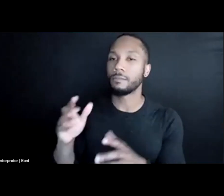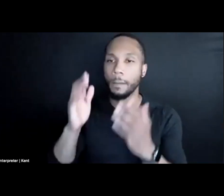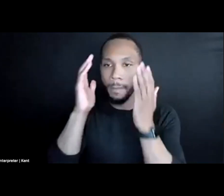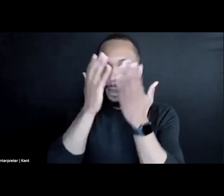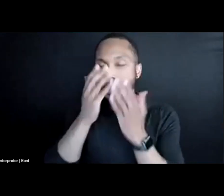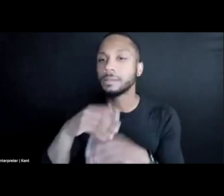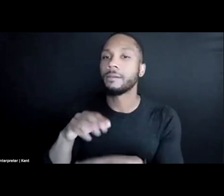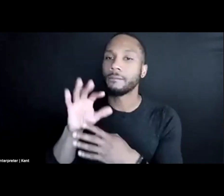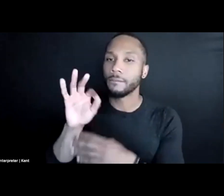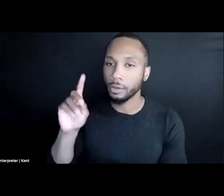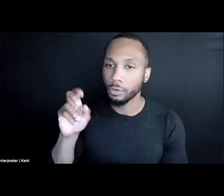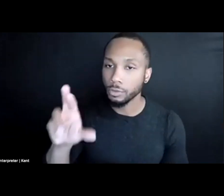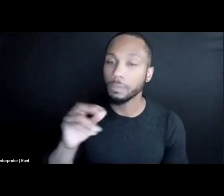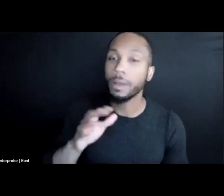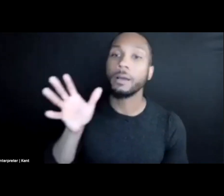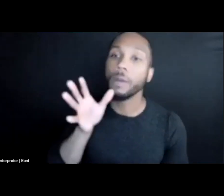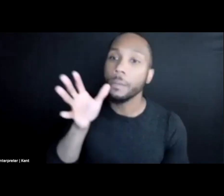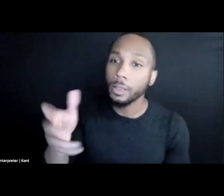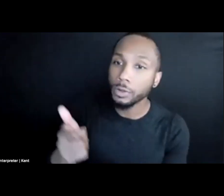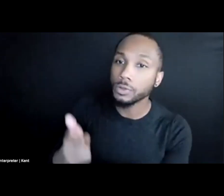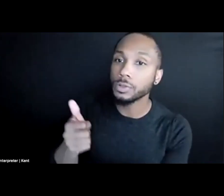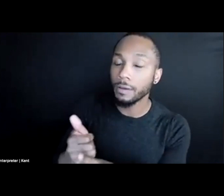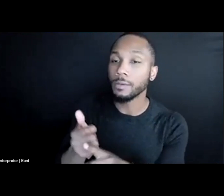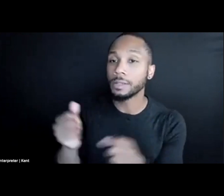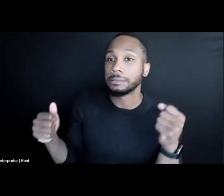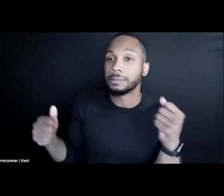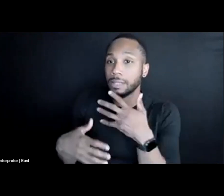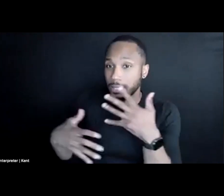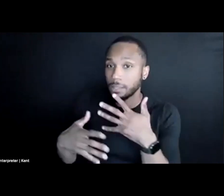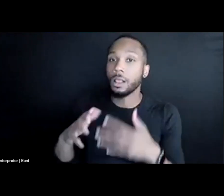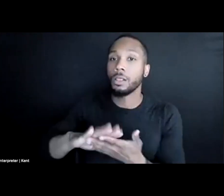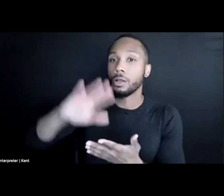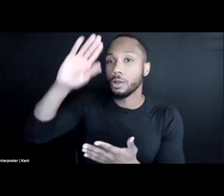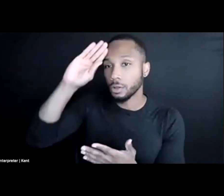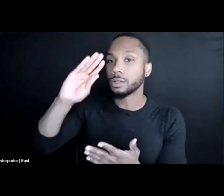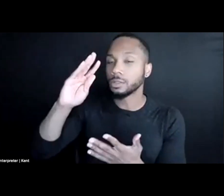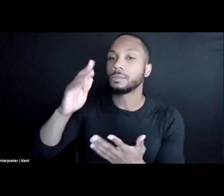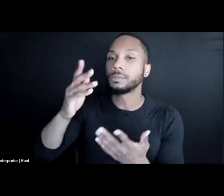My grandmother, the frightened clairvoyant, learned that She’d fall into the same habits no matter what